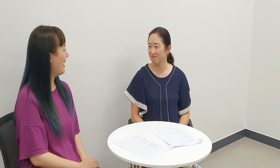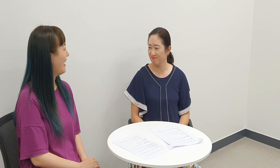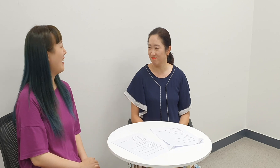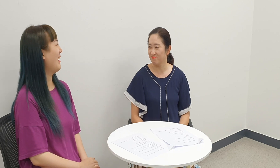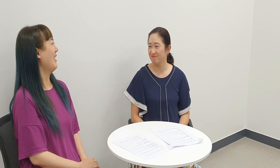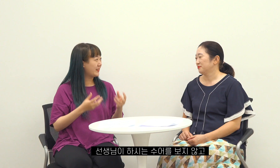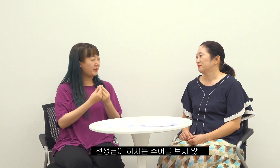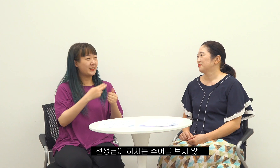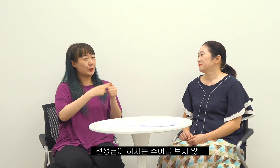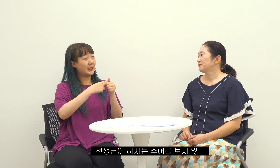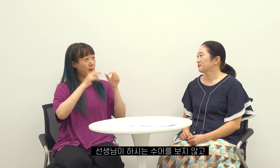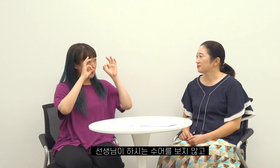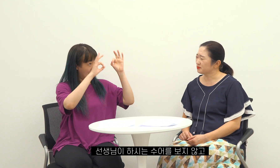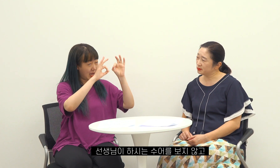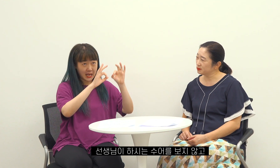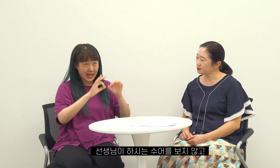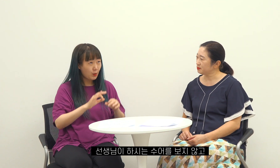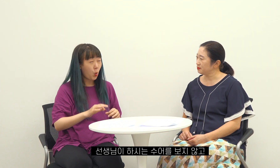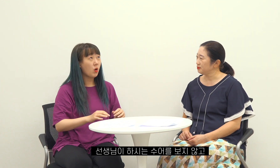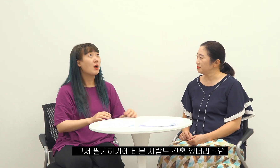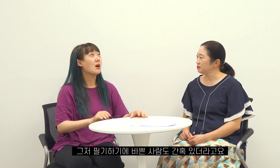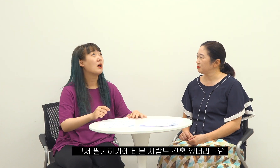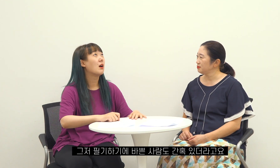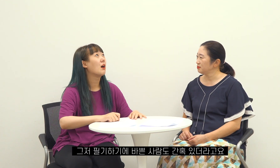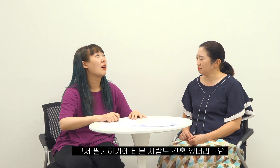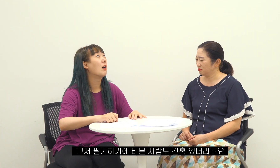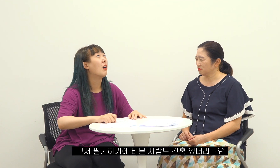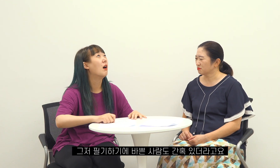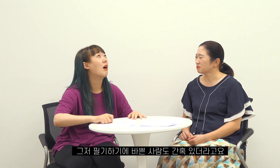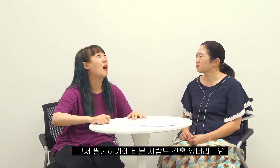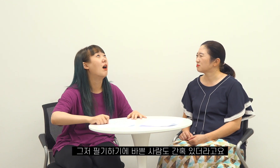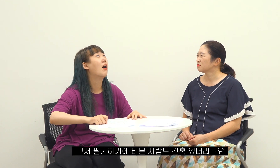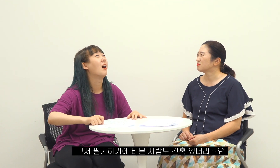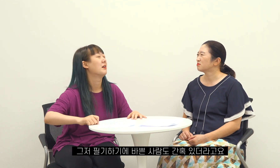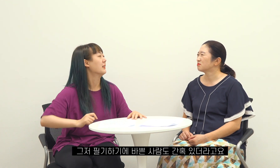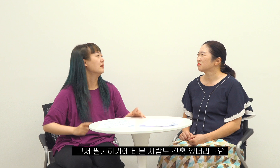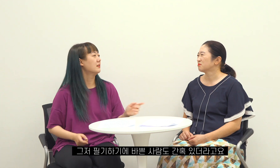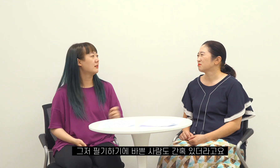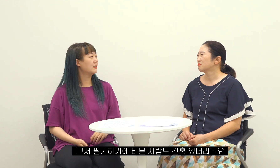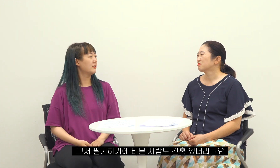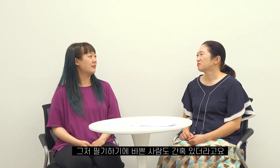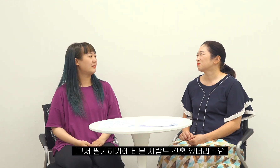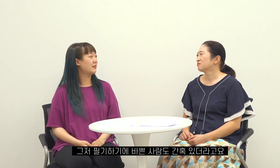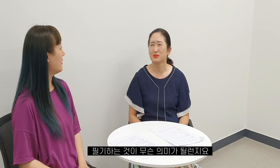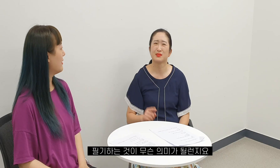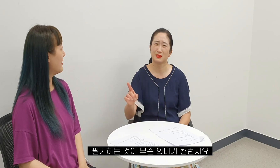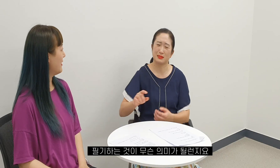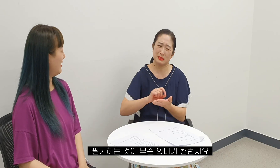There are some people who are just busy taking notes without seeing the sign language the teacher is saying.